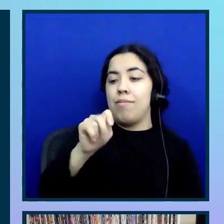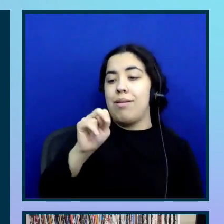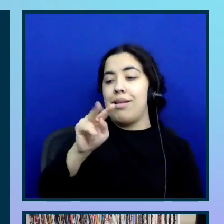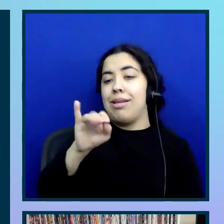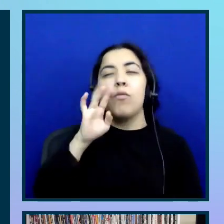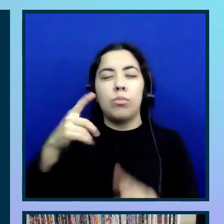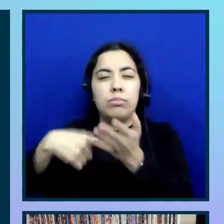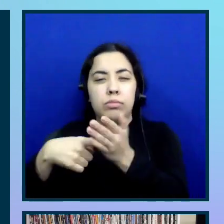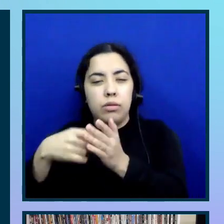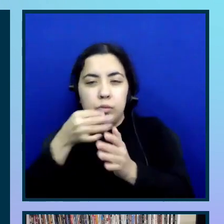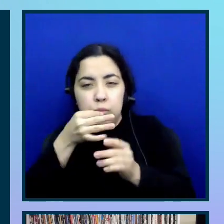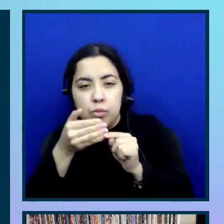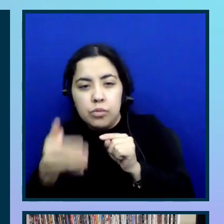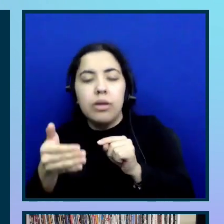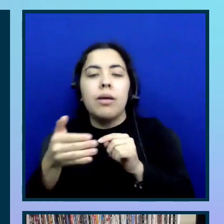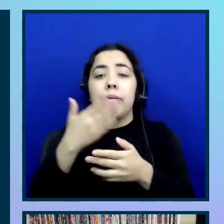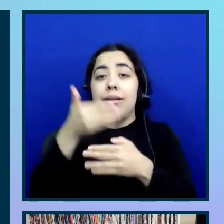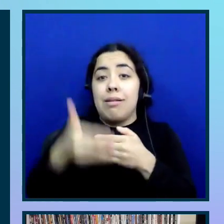when you've got your app up and running on your real device.